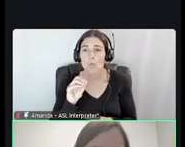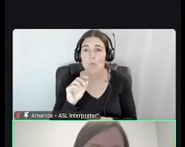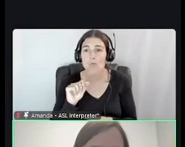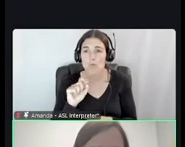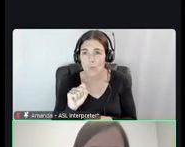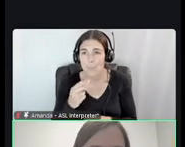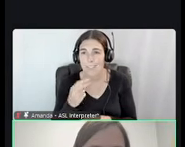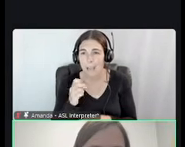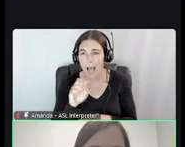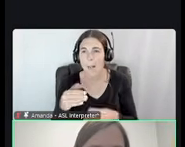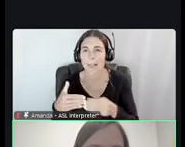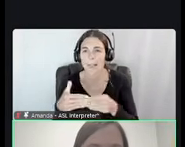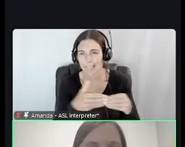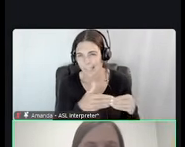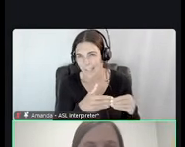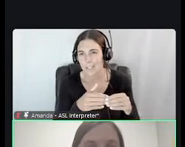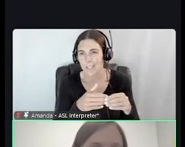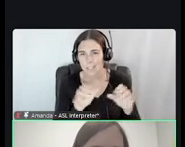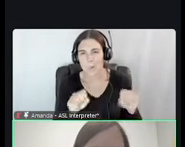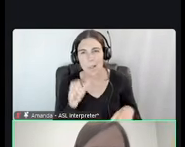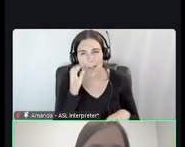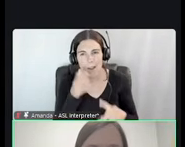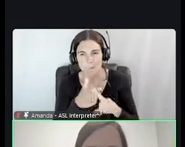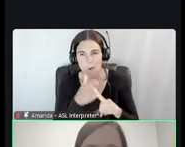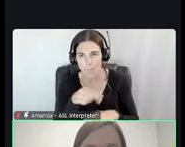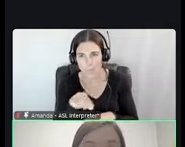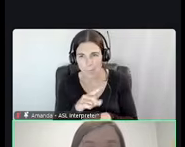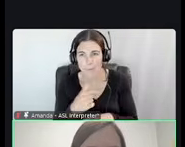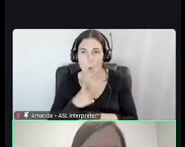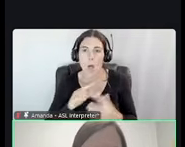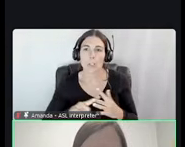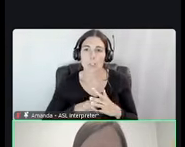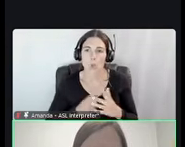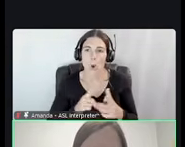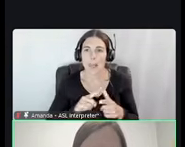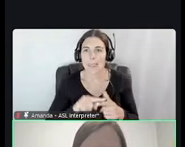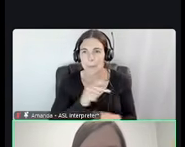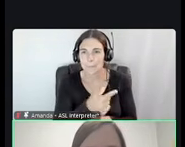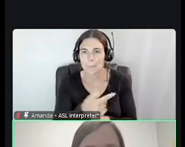a chance to hear from them. So, uh, I'll start, but then we'll we'll hear directly from them. So,